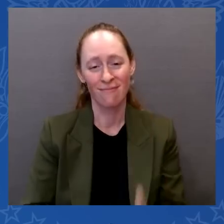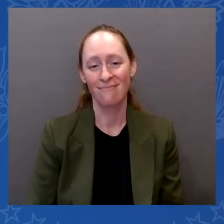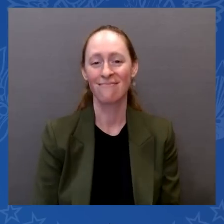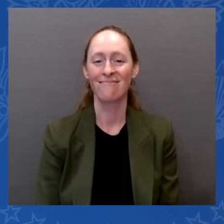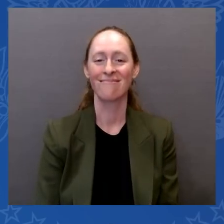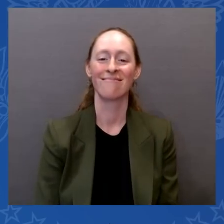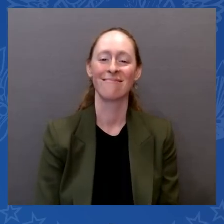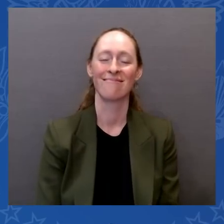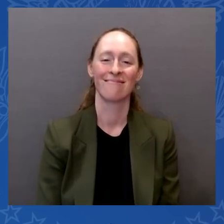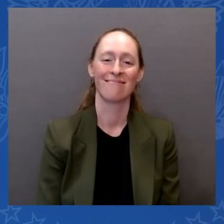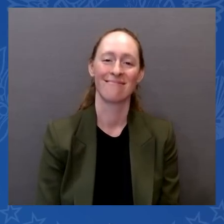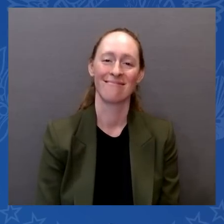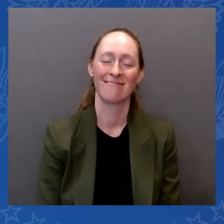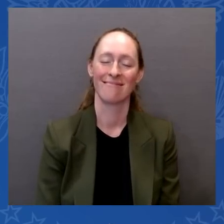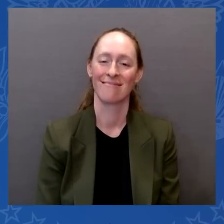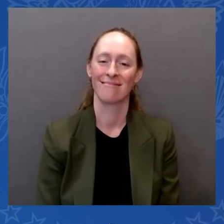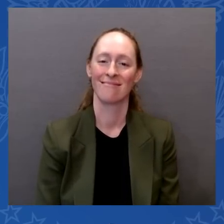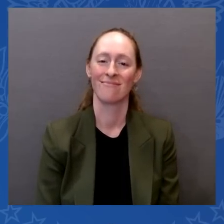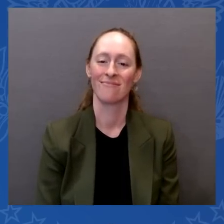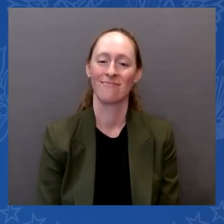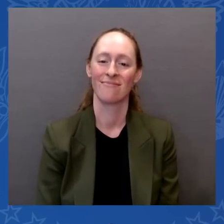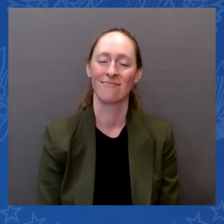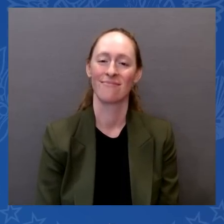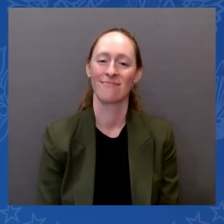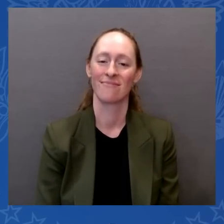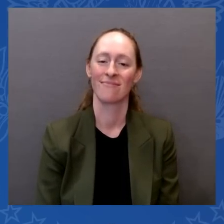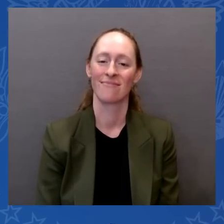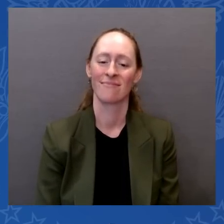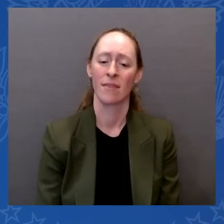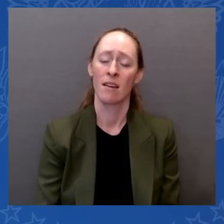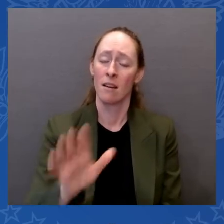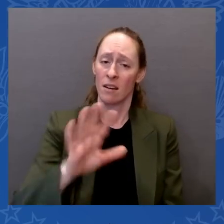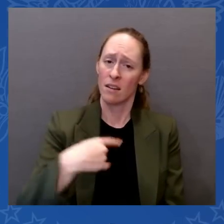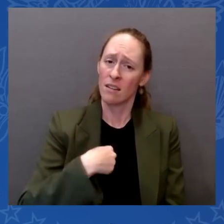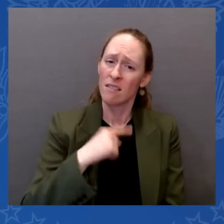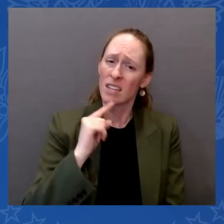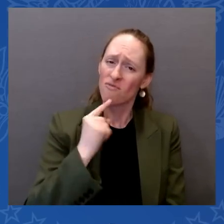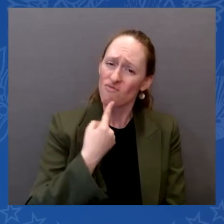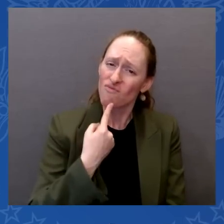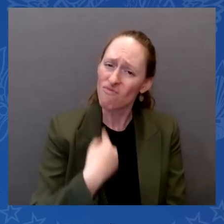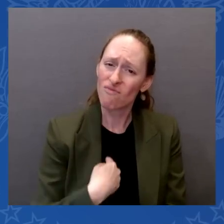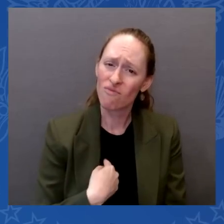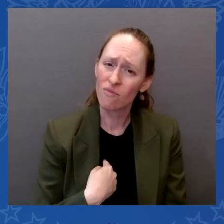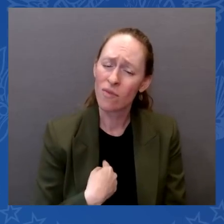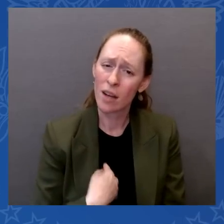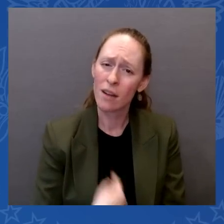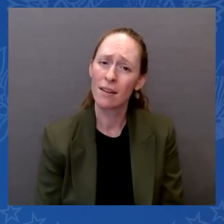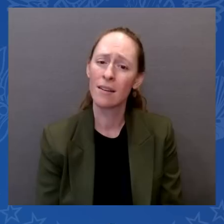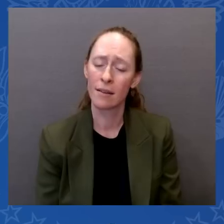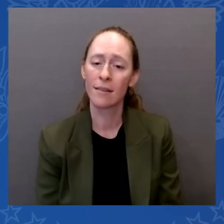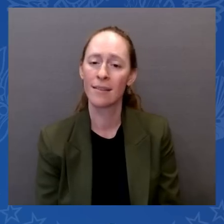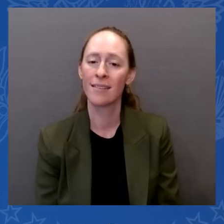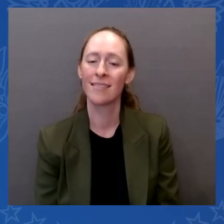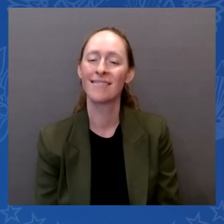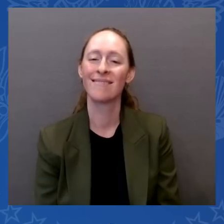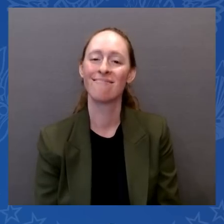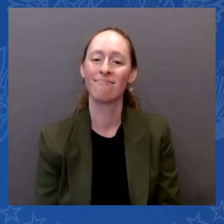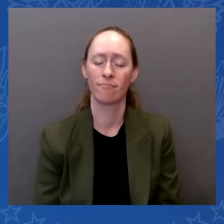And I mean this -- and I think American businesses are coming to understand this and American industry -- is that, you know,